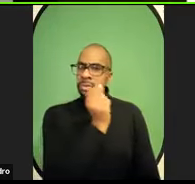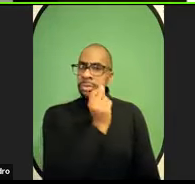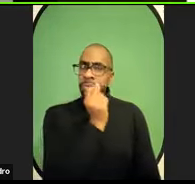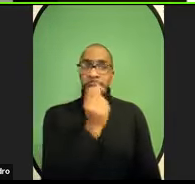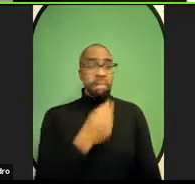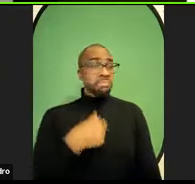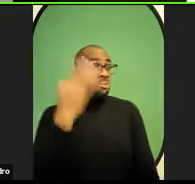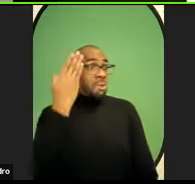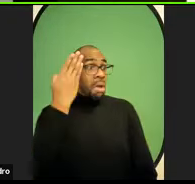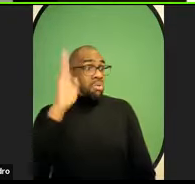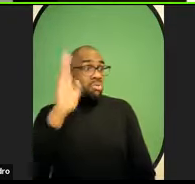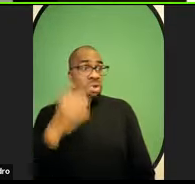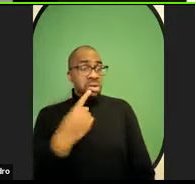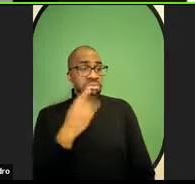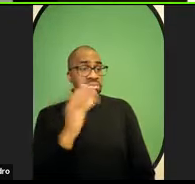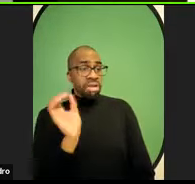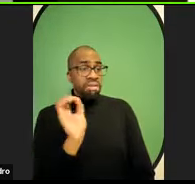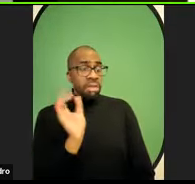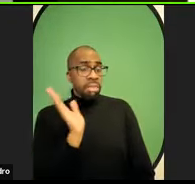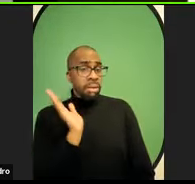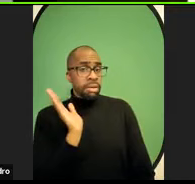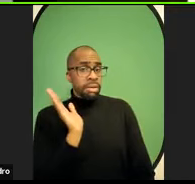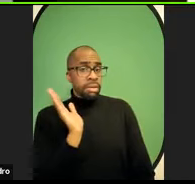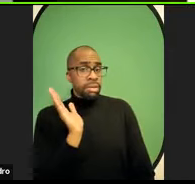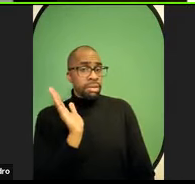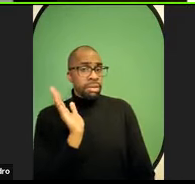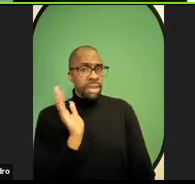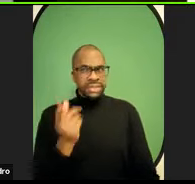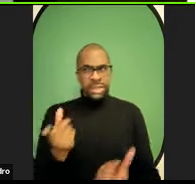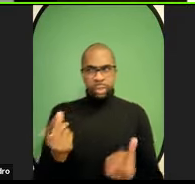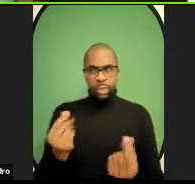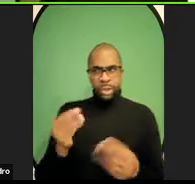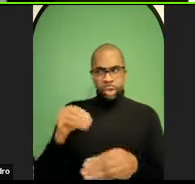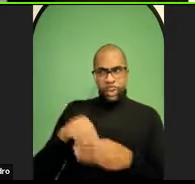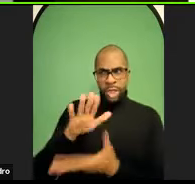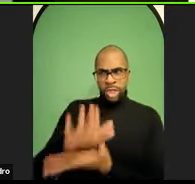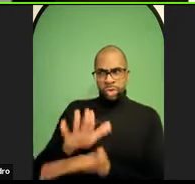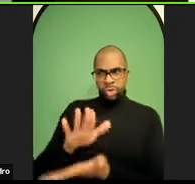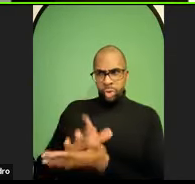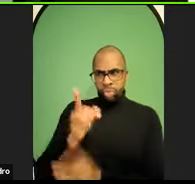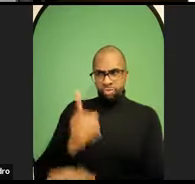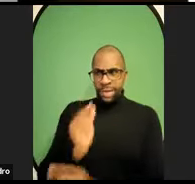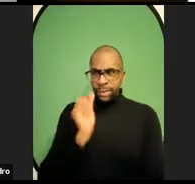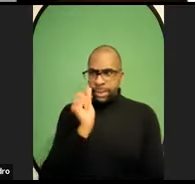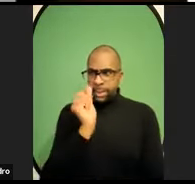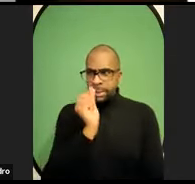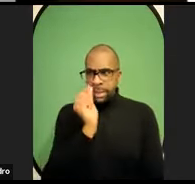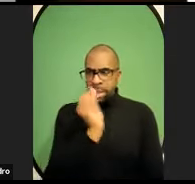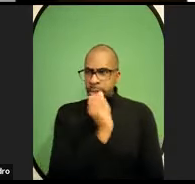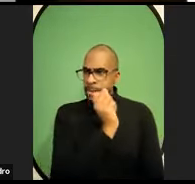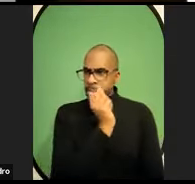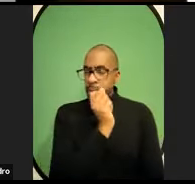I did the nasal swamp. I did the nasal swap. It didn't indicate nasal. about a genius I would assume Yes, That's it. This is what they're doing in